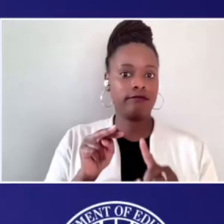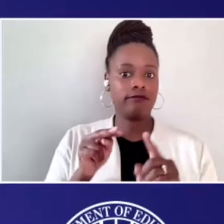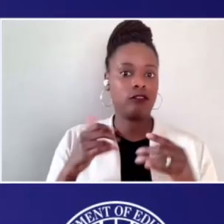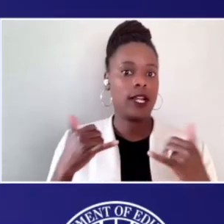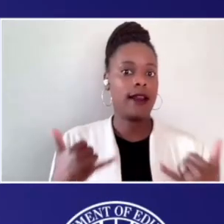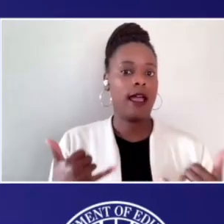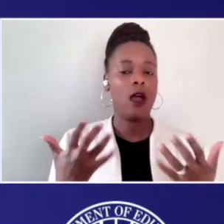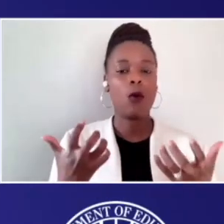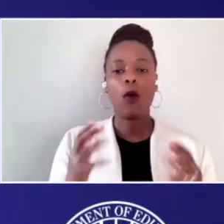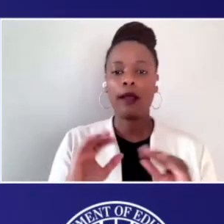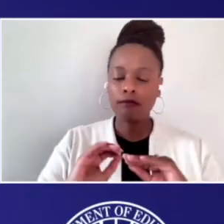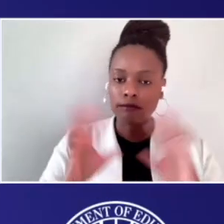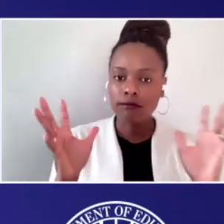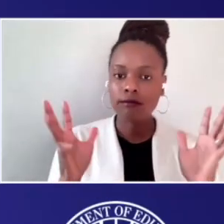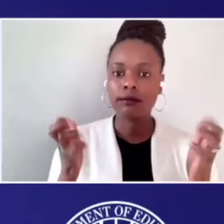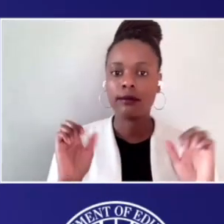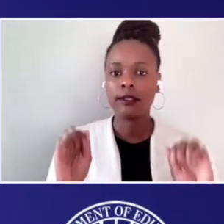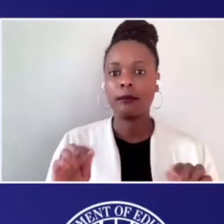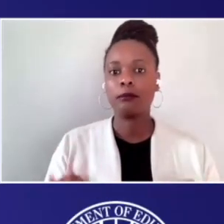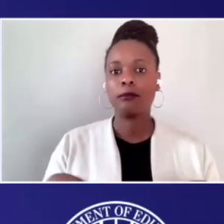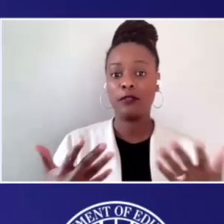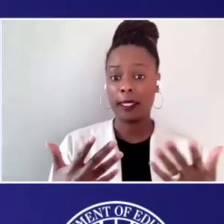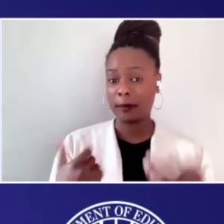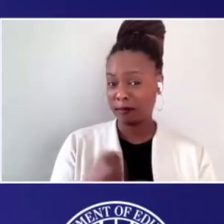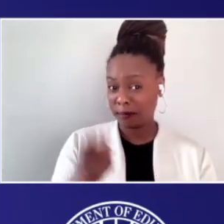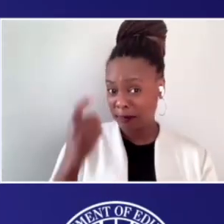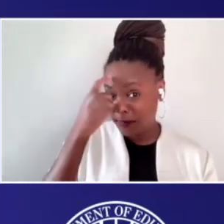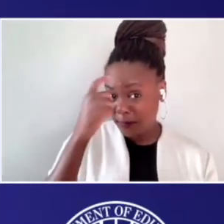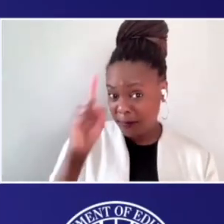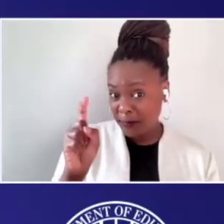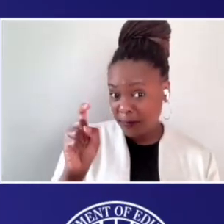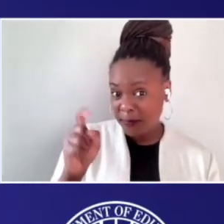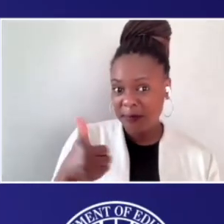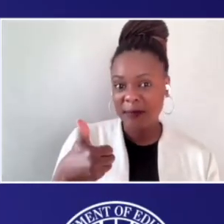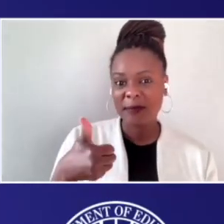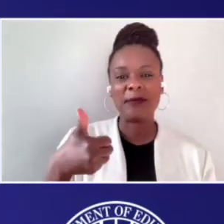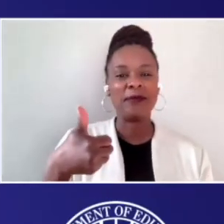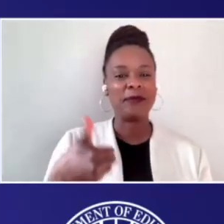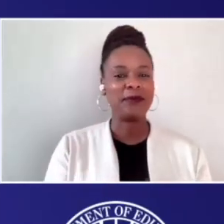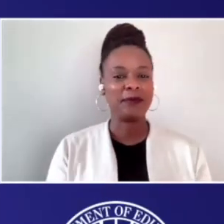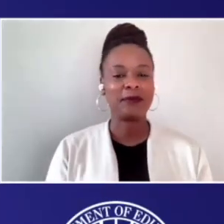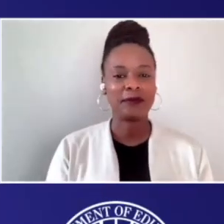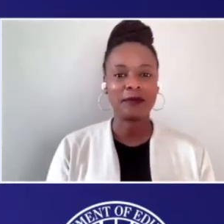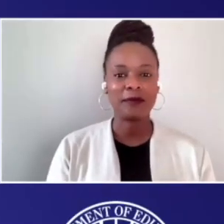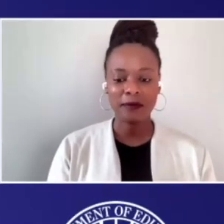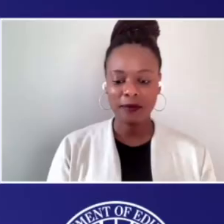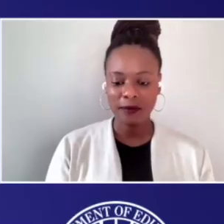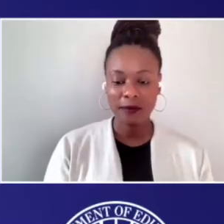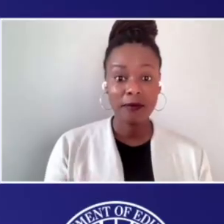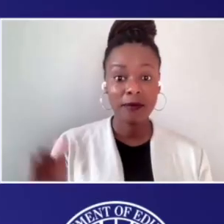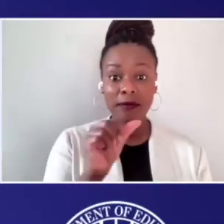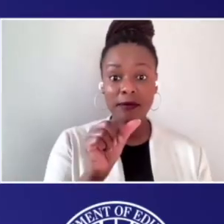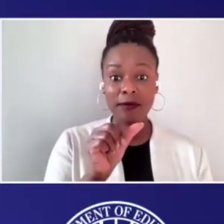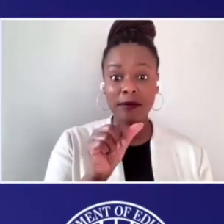provide that to you. Does that make sense? Okay, great. Anyone else? Deborah. Sorry, Deborah.